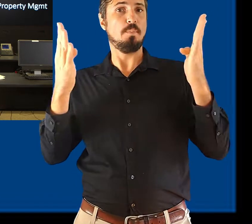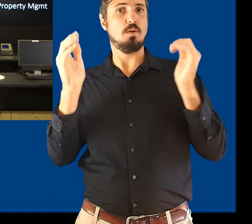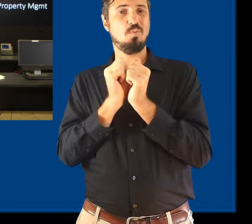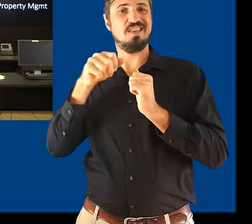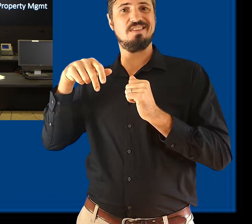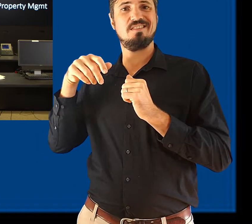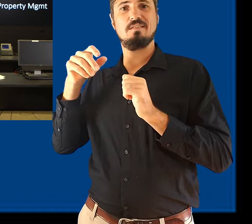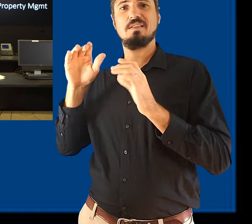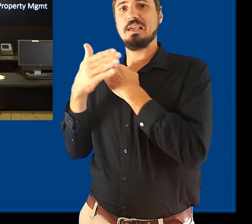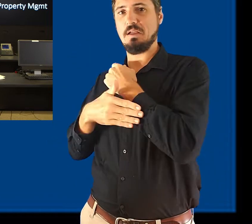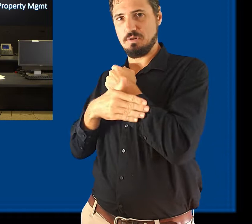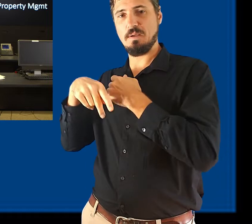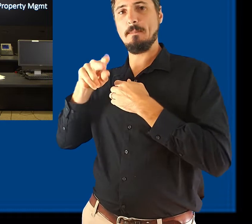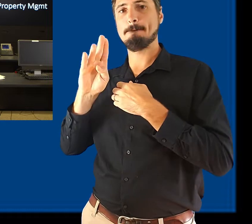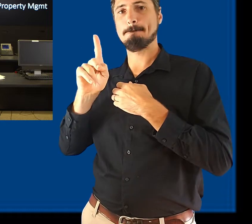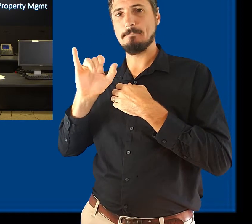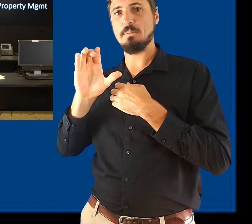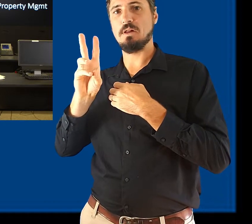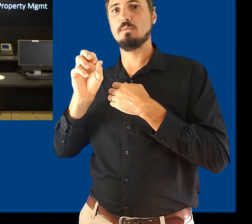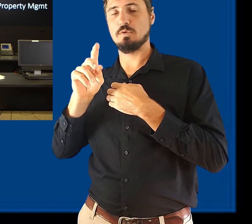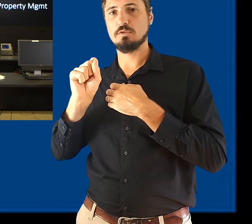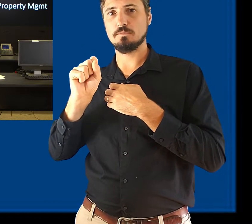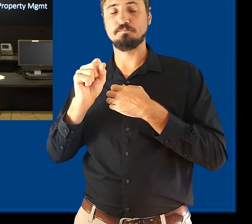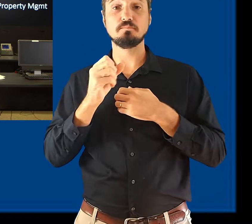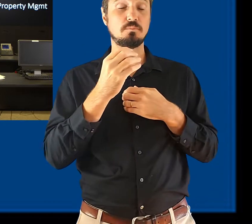including tradesmen and women like plumbers and electricians -